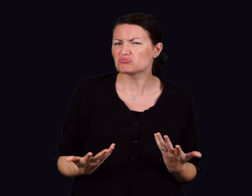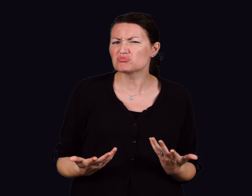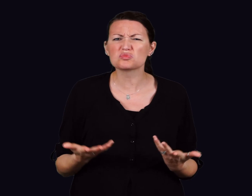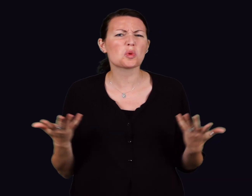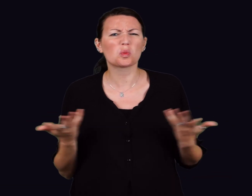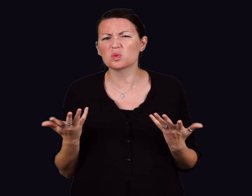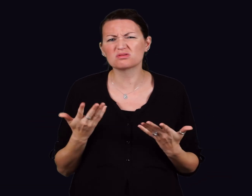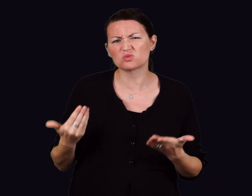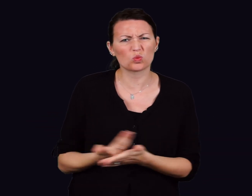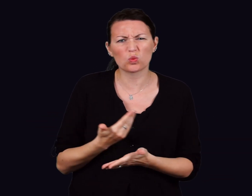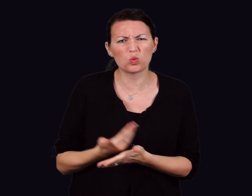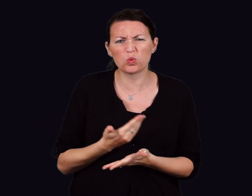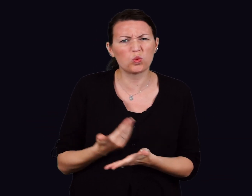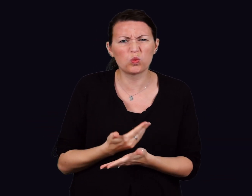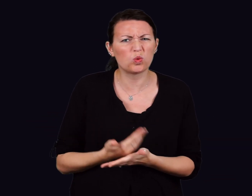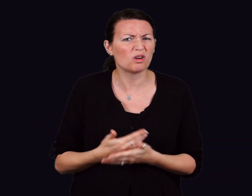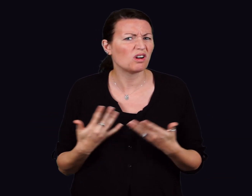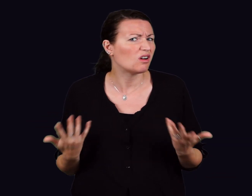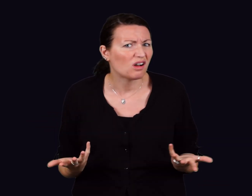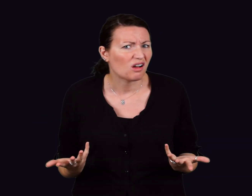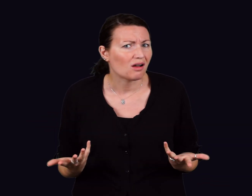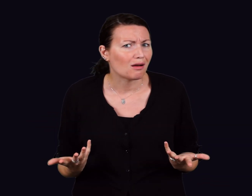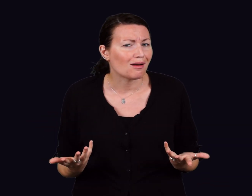What’s new?